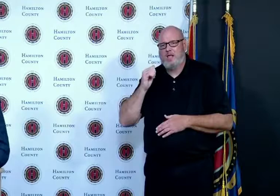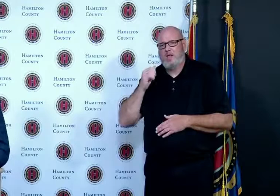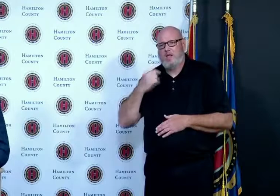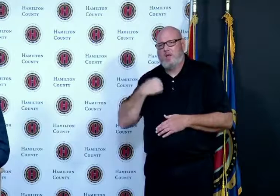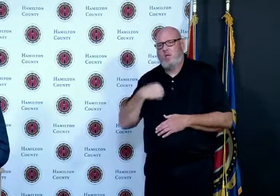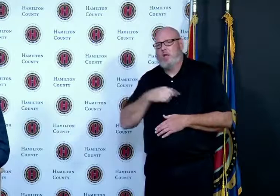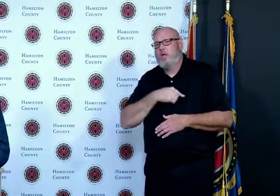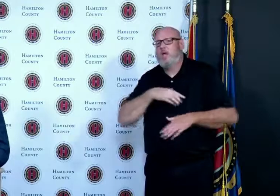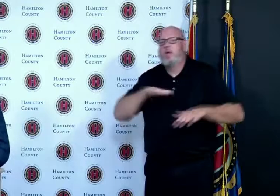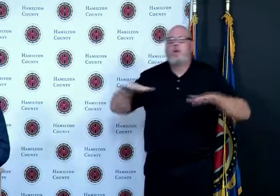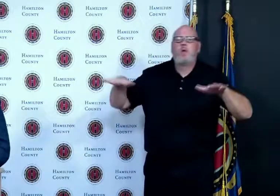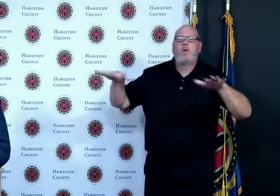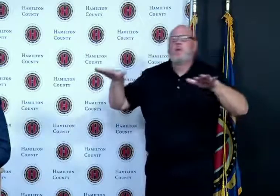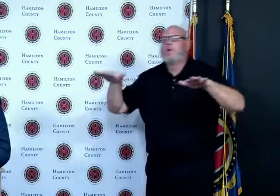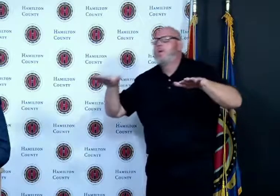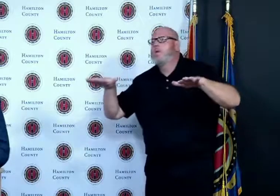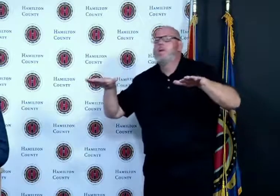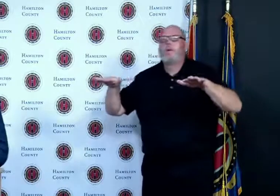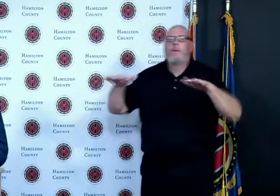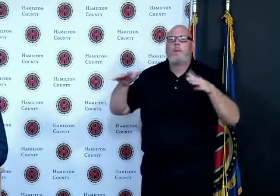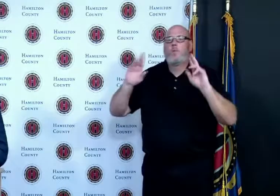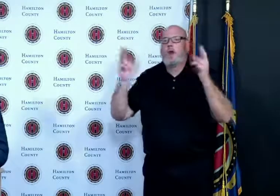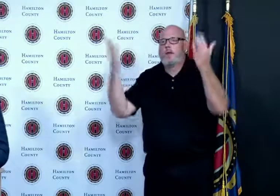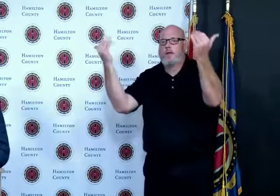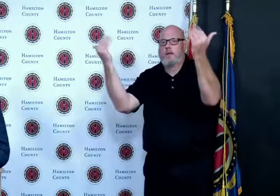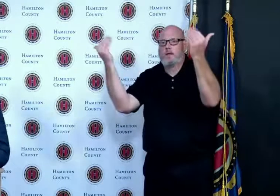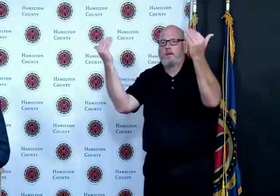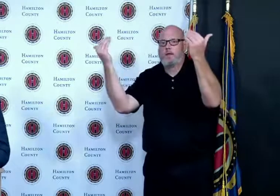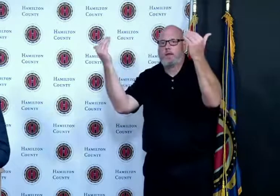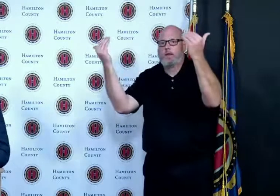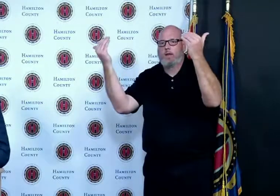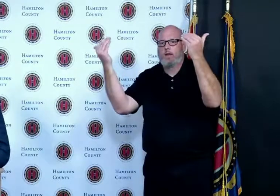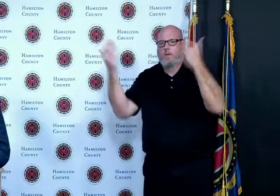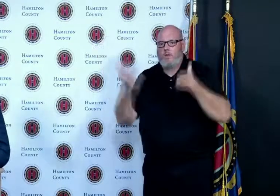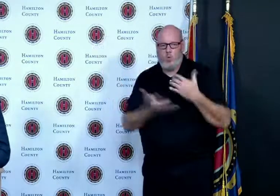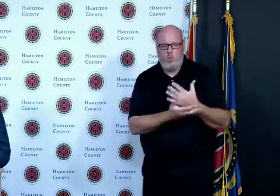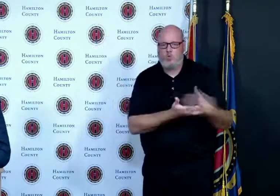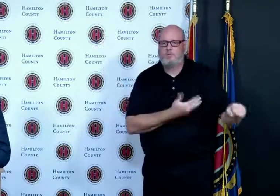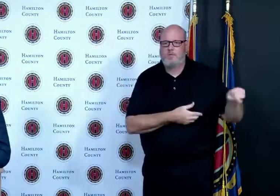into individuals my team has continued to get extremely creative one day this week we are